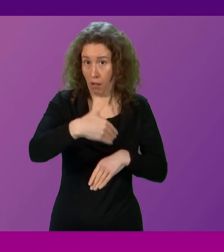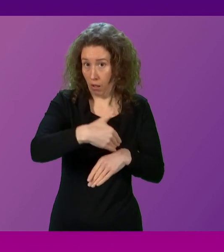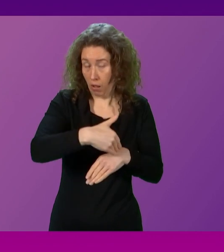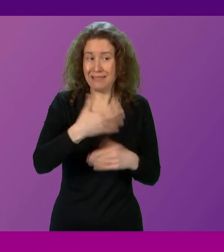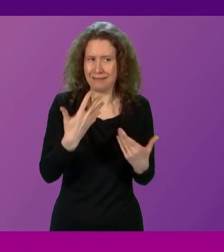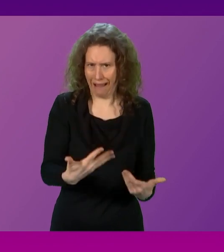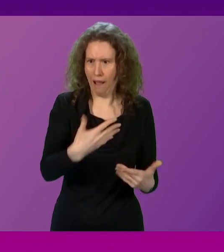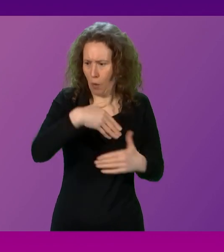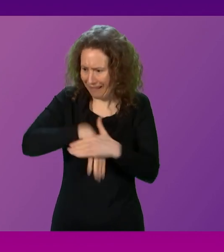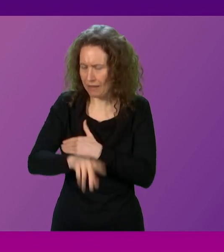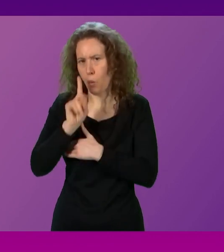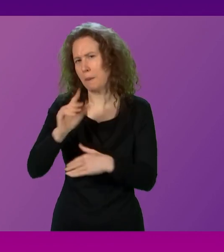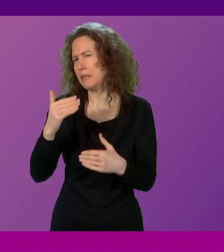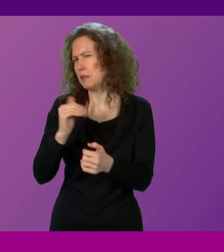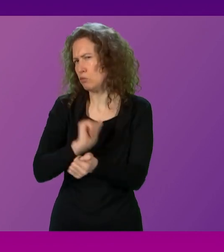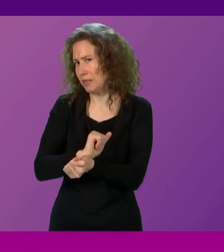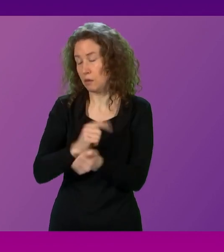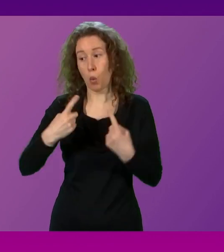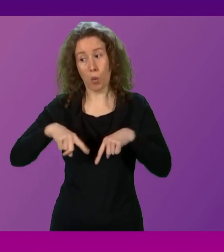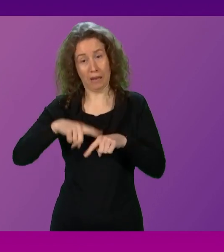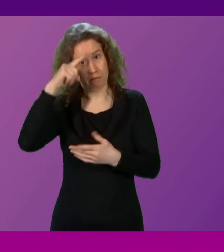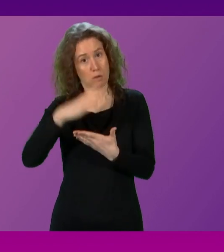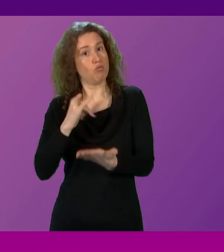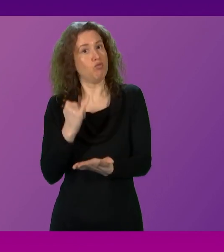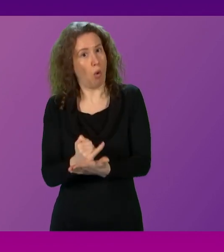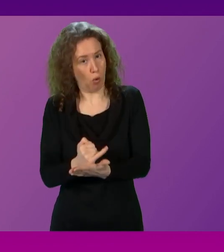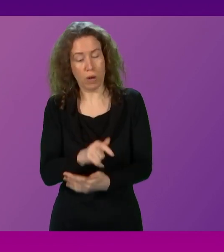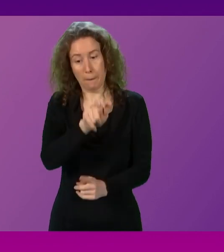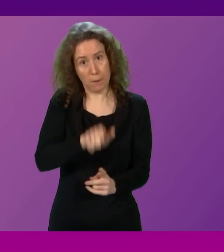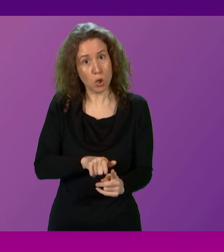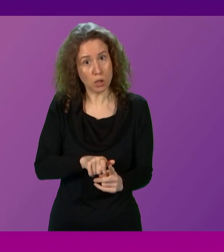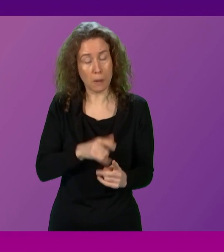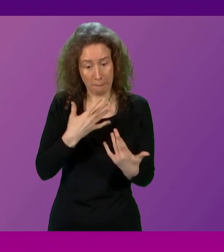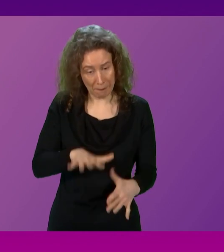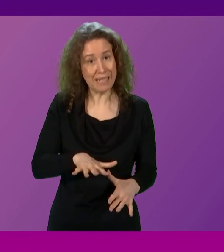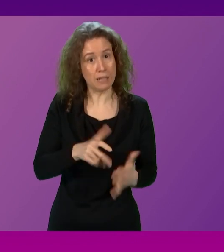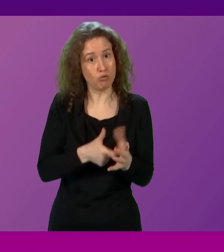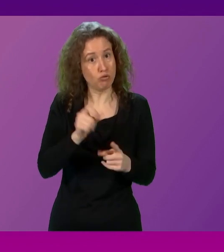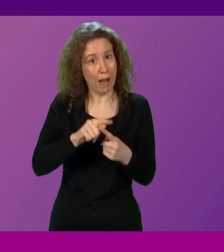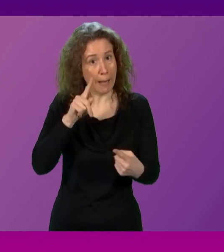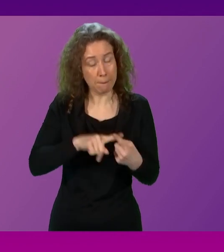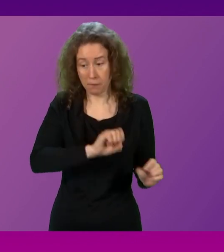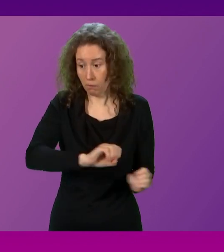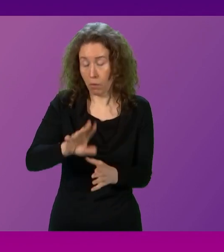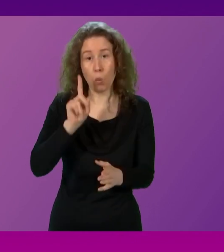now. We think that it is wrong that a rapist is sent to a women’s prison, and we believe that